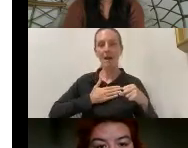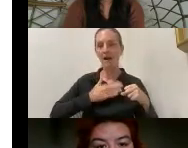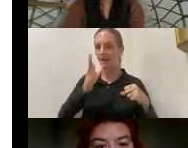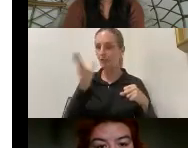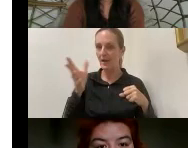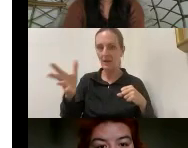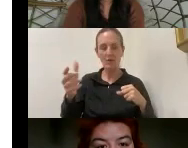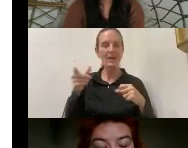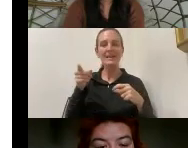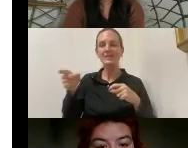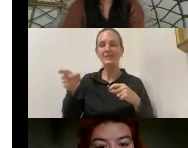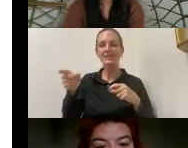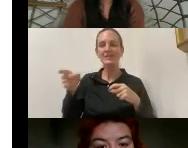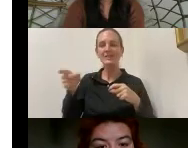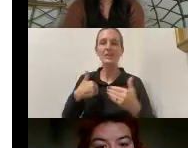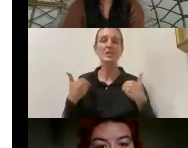I was very young and every day I still think about her.